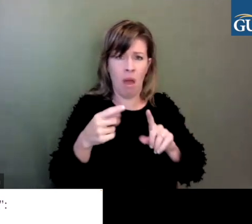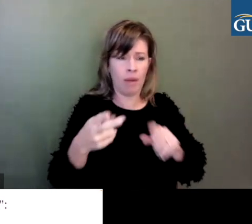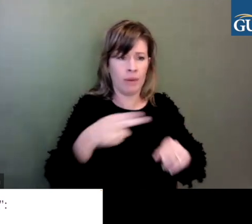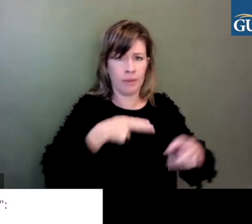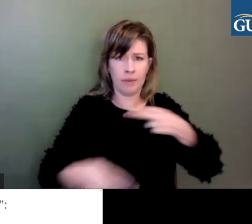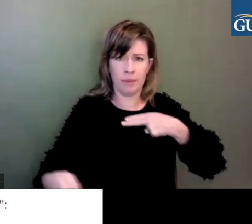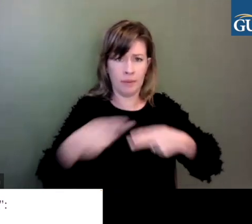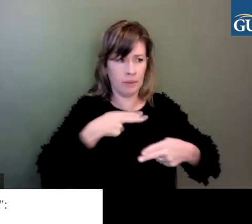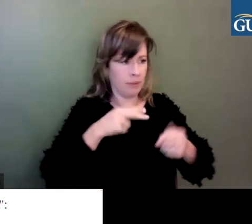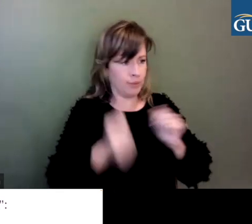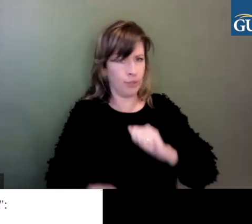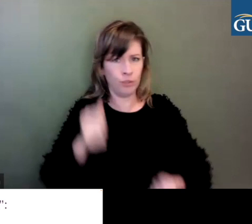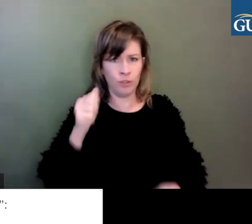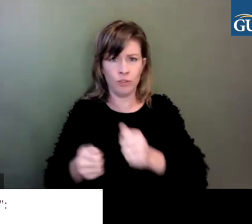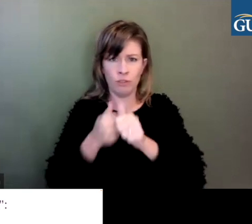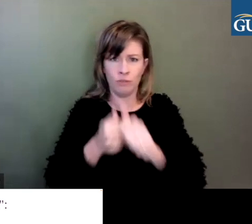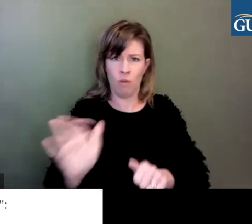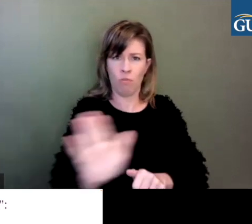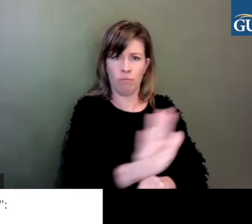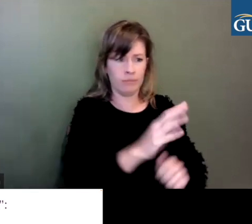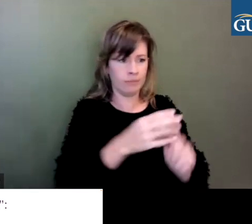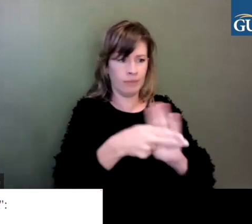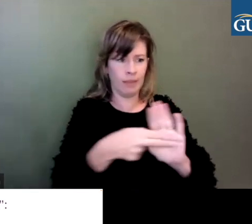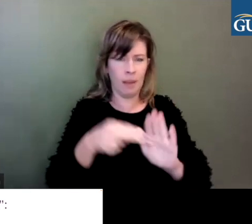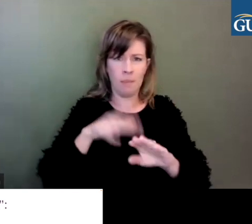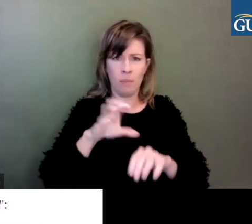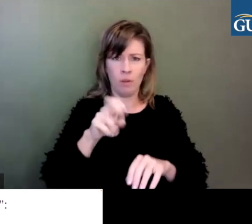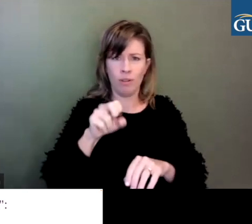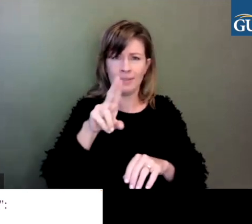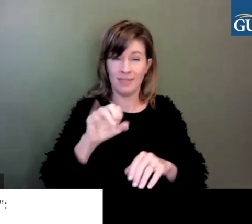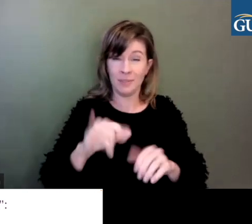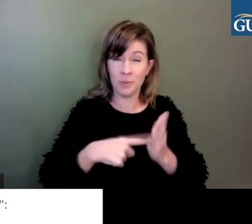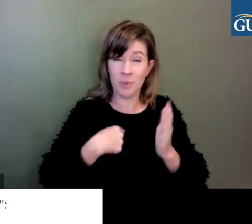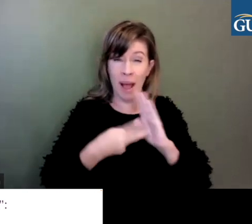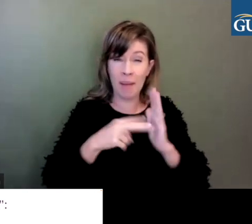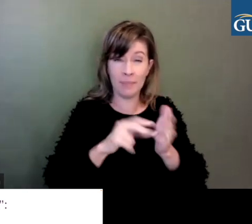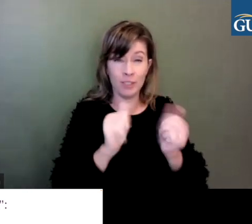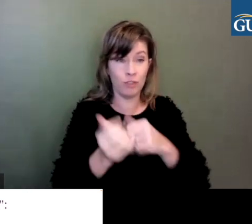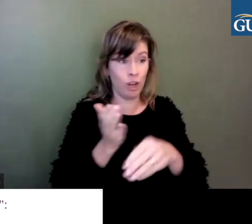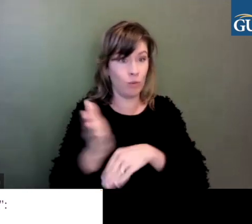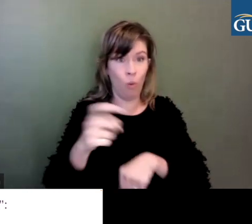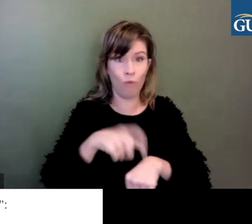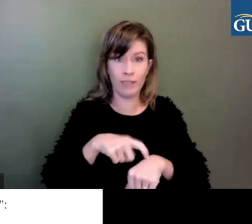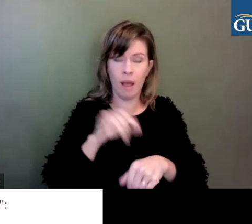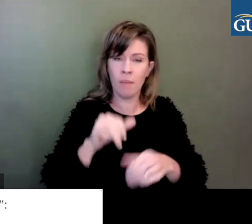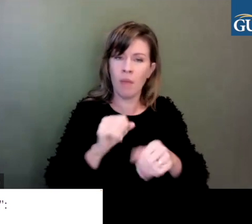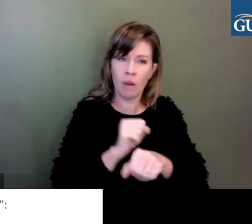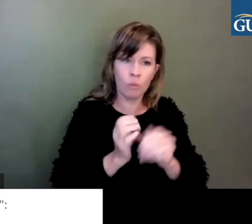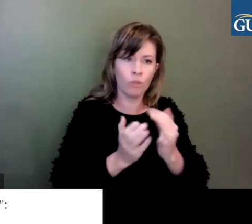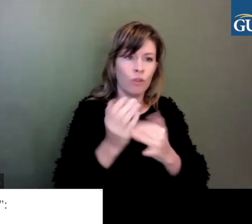what we mean by it's changing across time. So therefore it's based on works through social power. It structures our